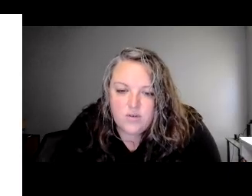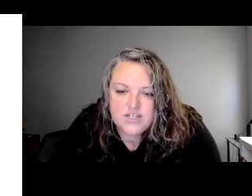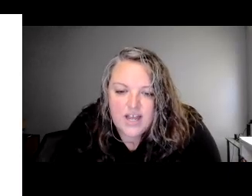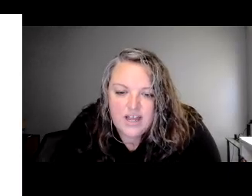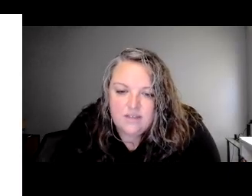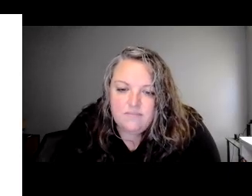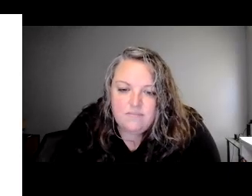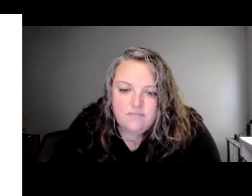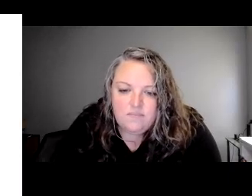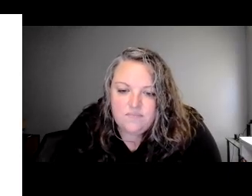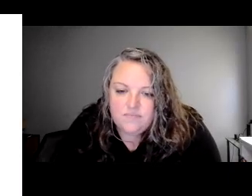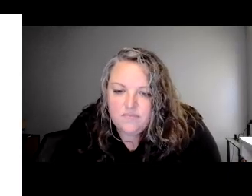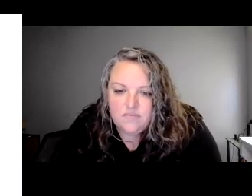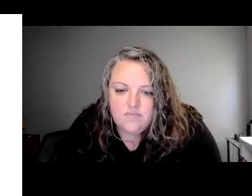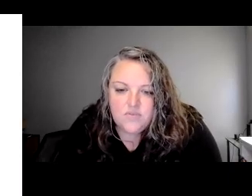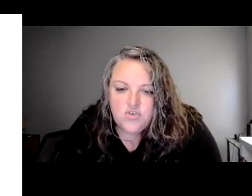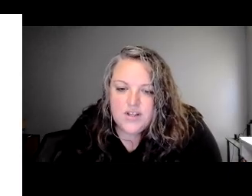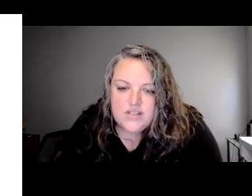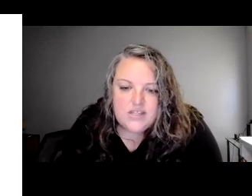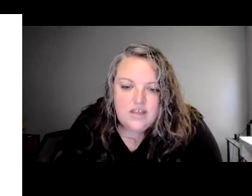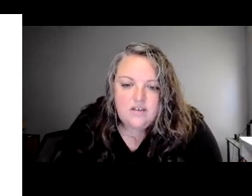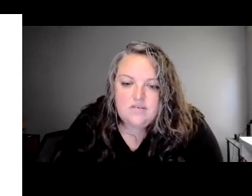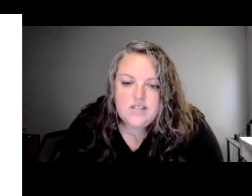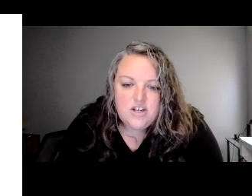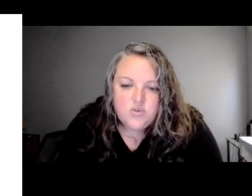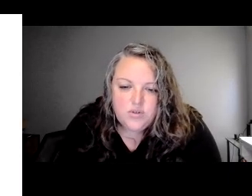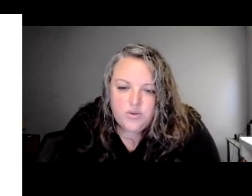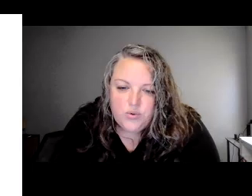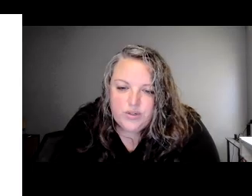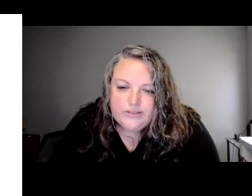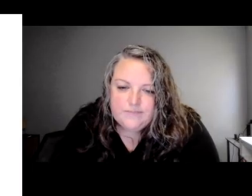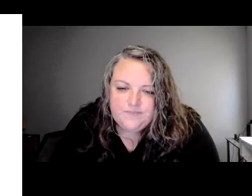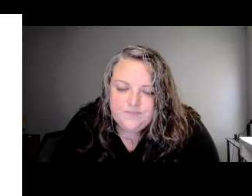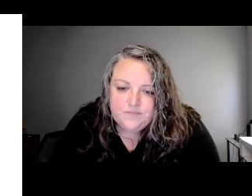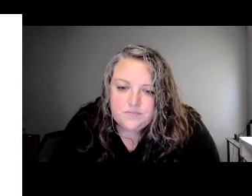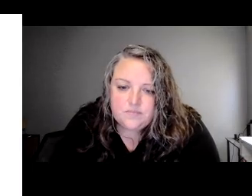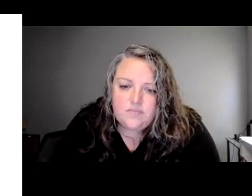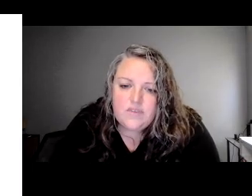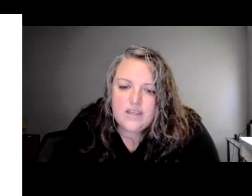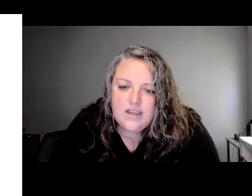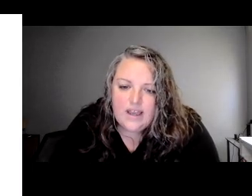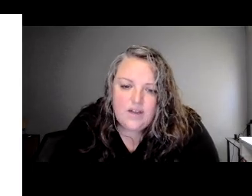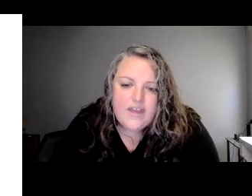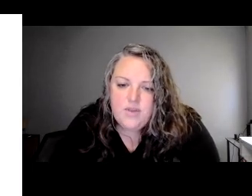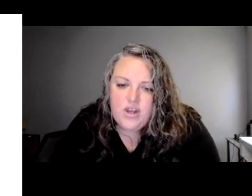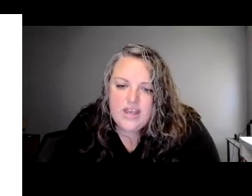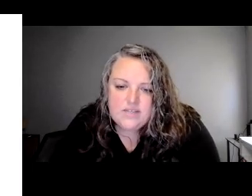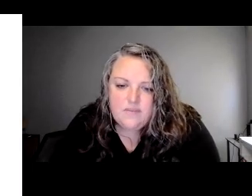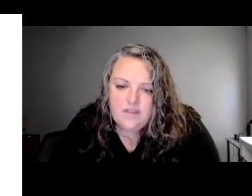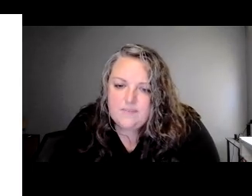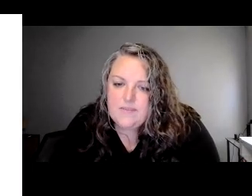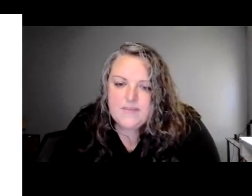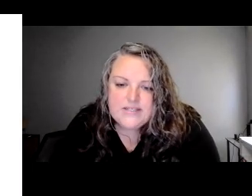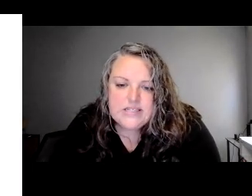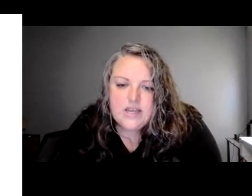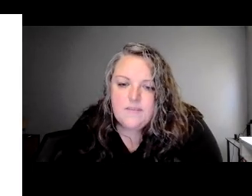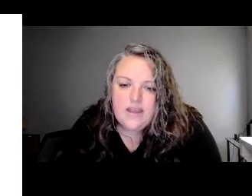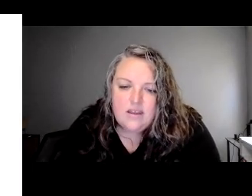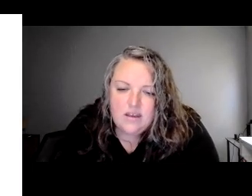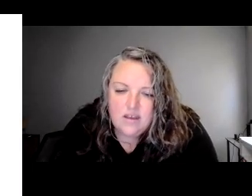you know, a time transit schedule or how they communicate some like maybe a bus isn't coming,